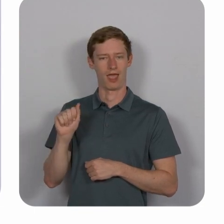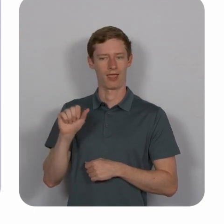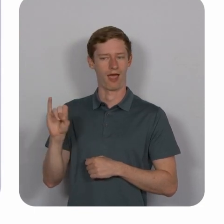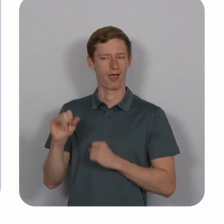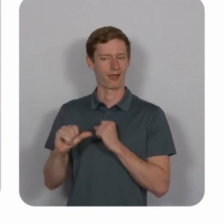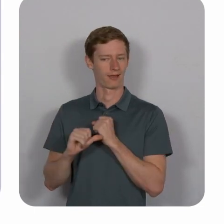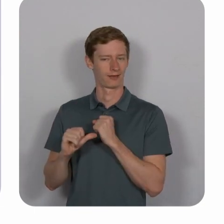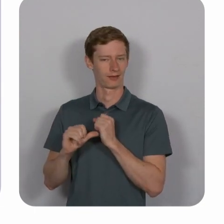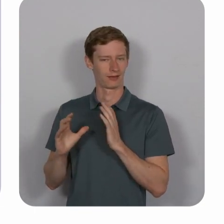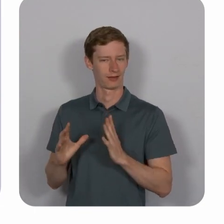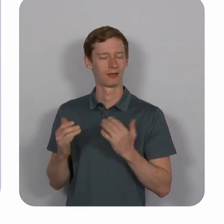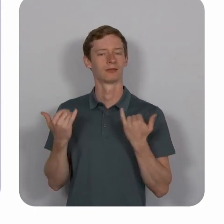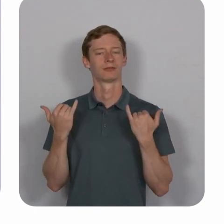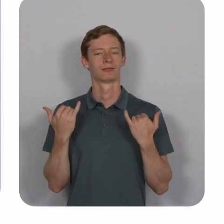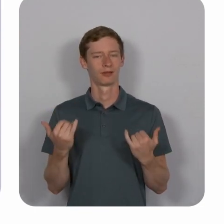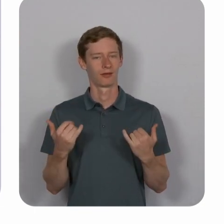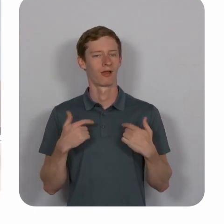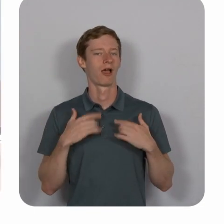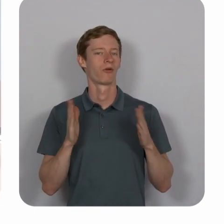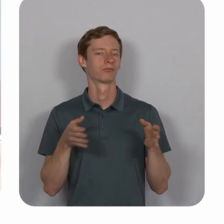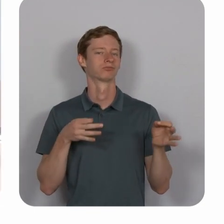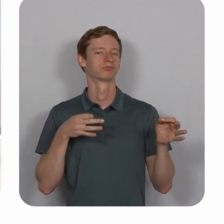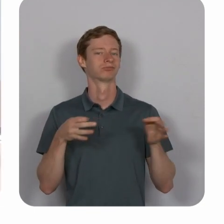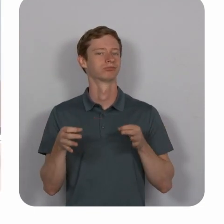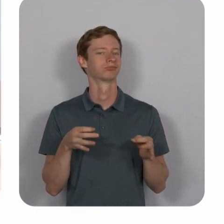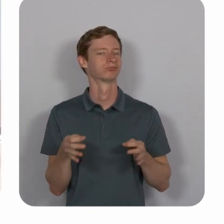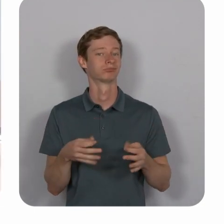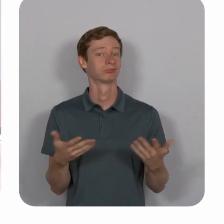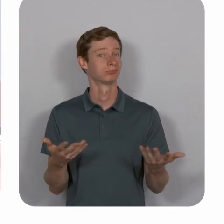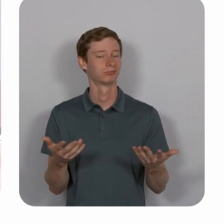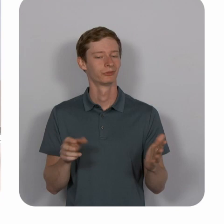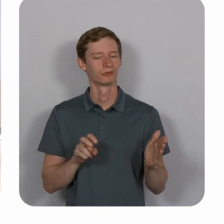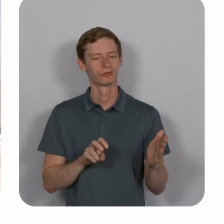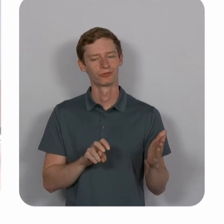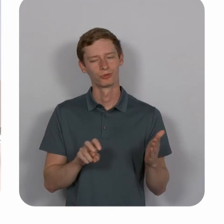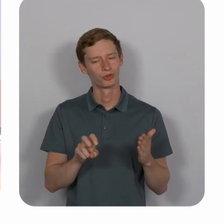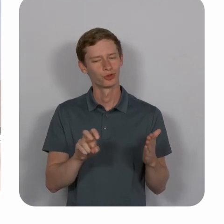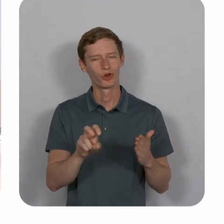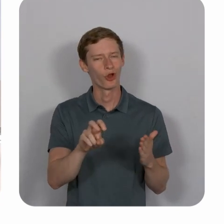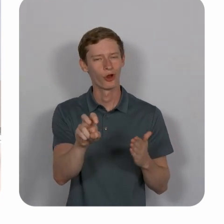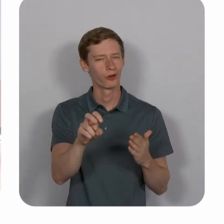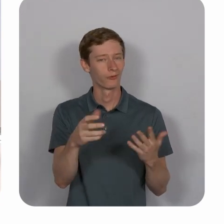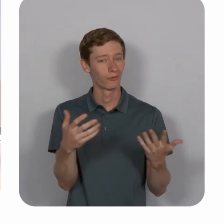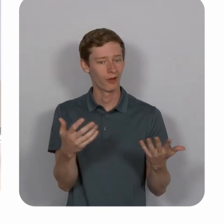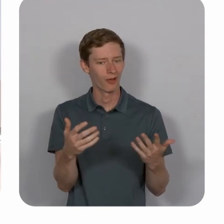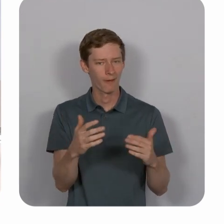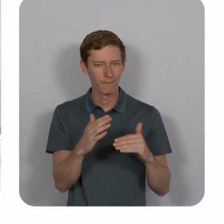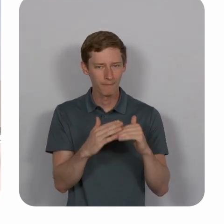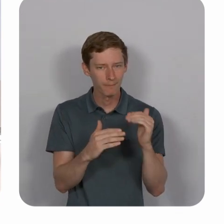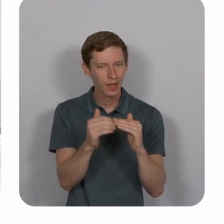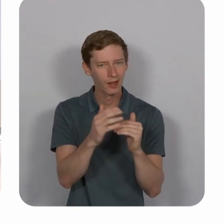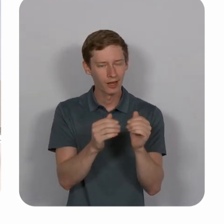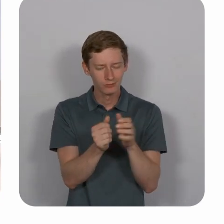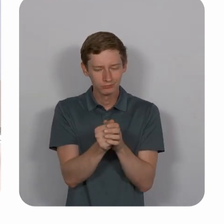I’m going to share the journey of building and scaling our AI characters,